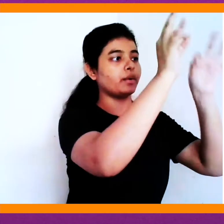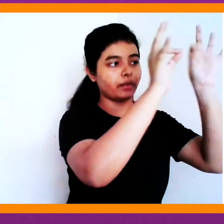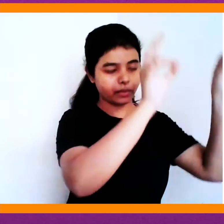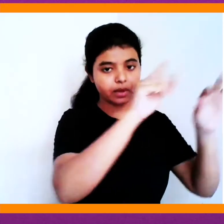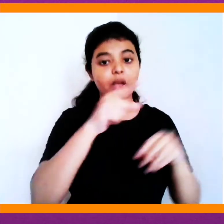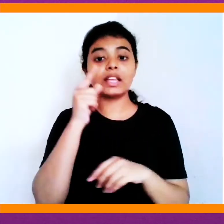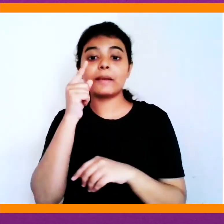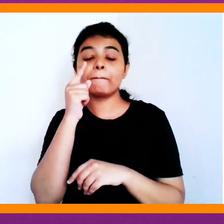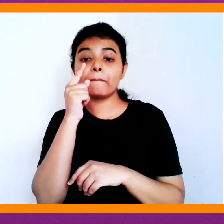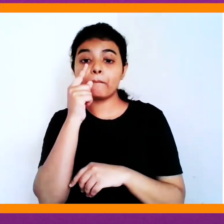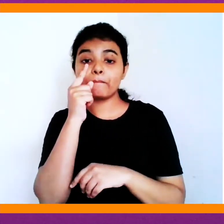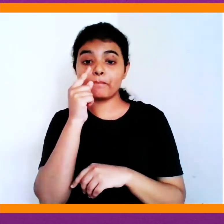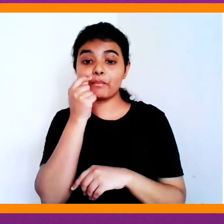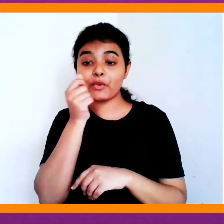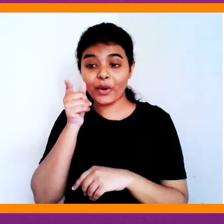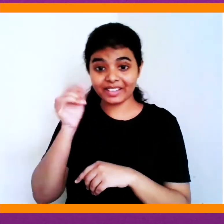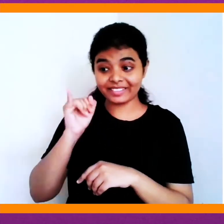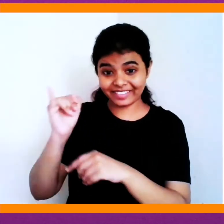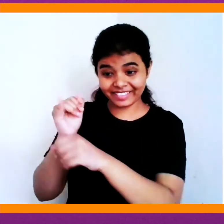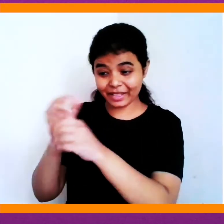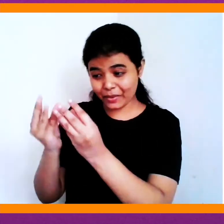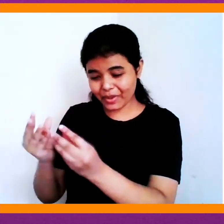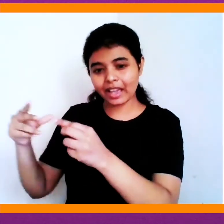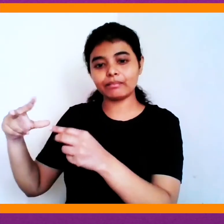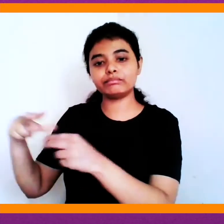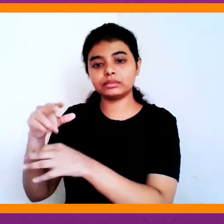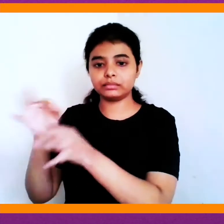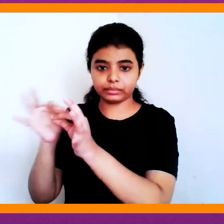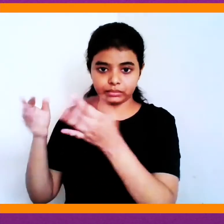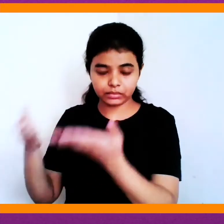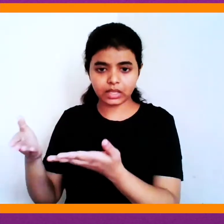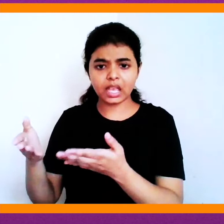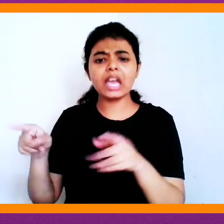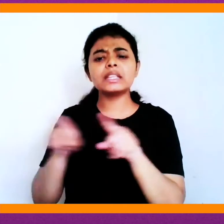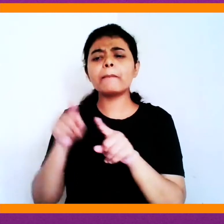which could be the tubectomy in women and the vasectomy in men if you have completed your family